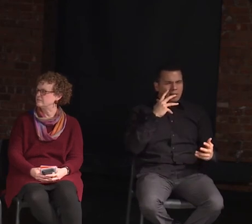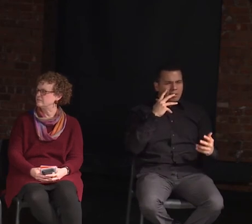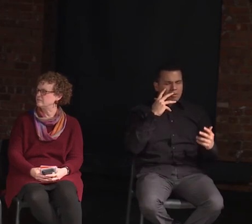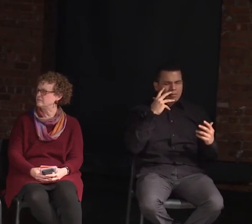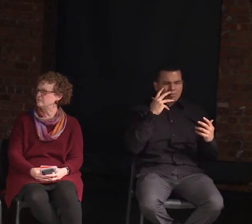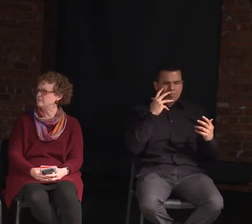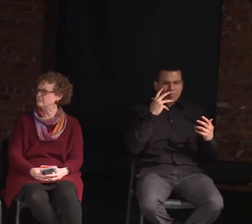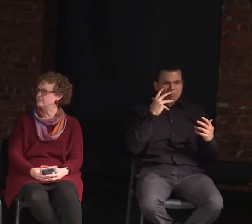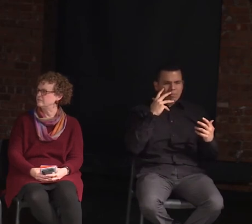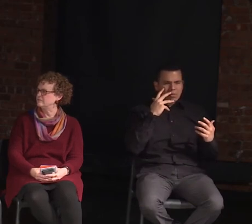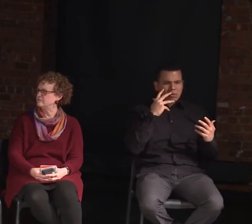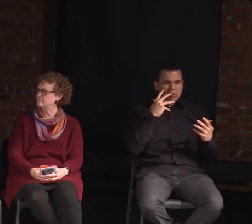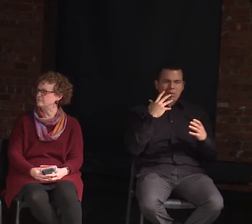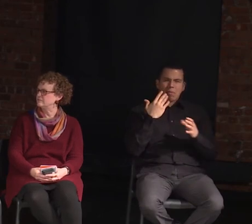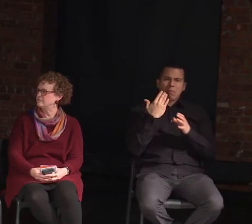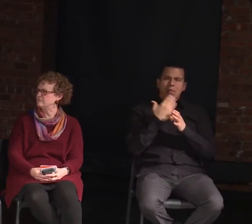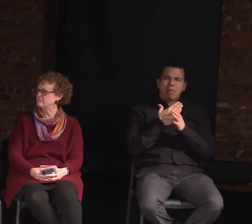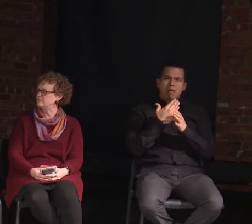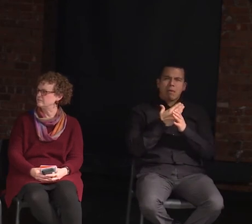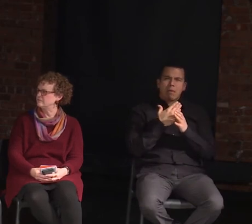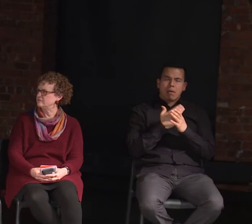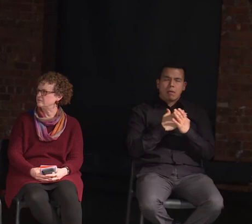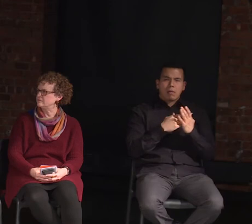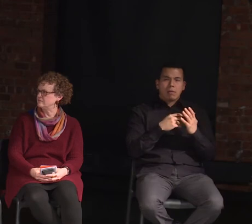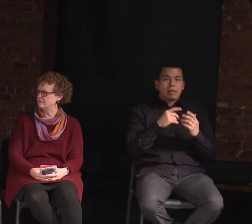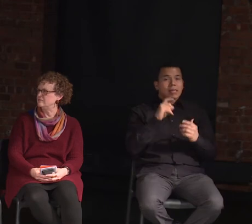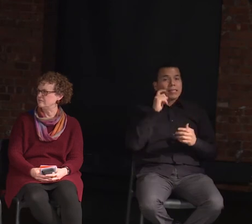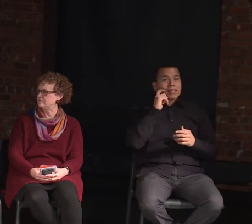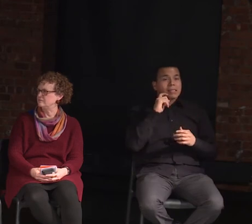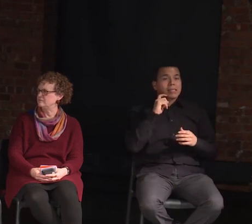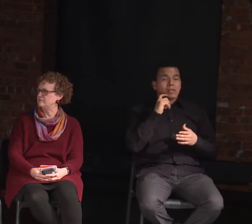you see where sexual harassment has been endemic are arts groups.